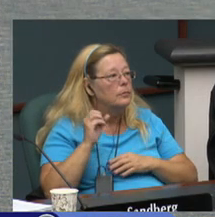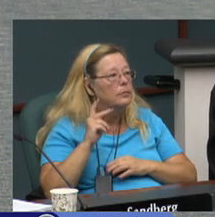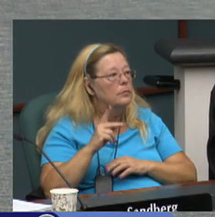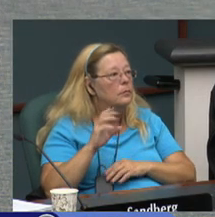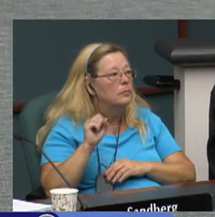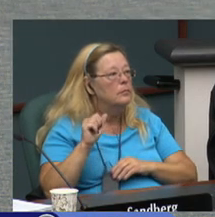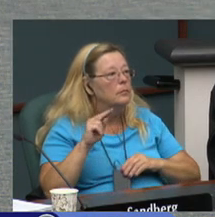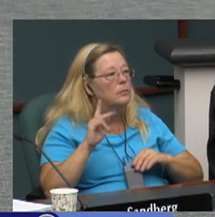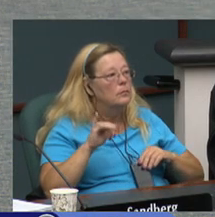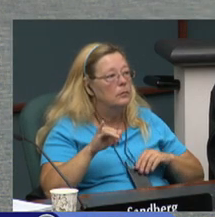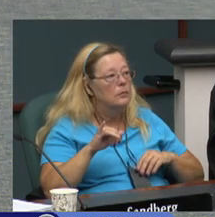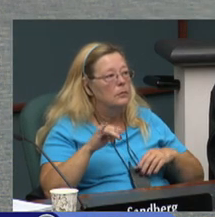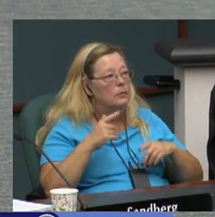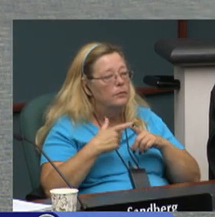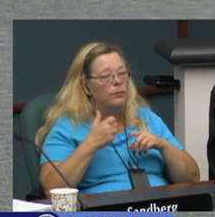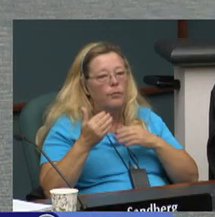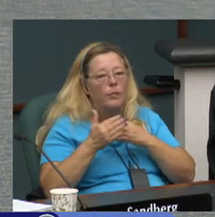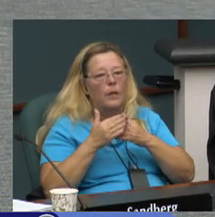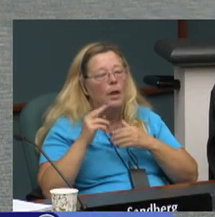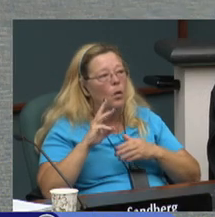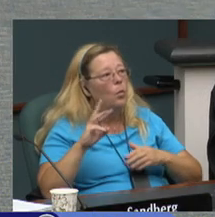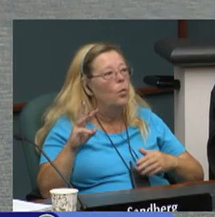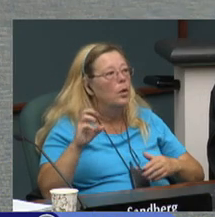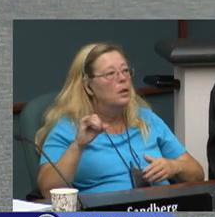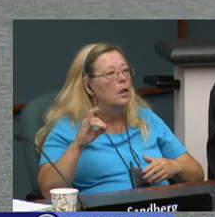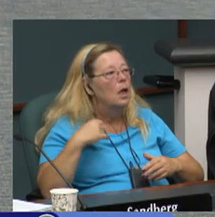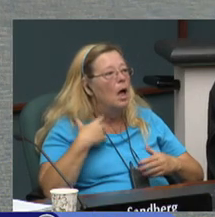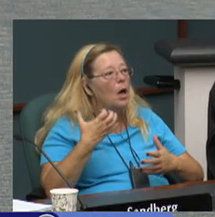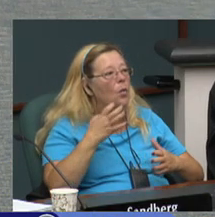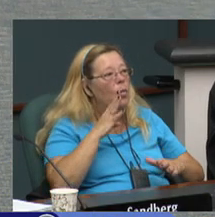clothier again from near West Side I just wanted to mention that when we were